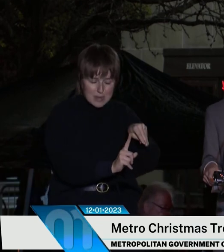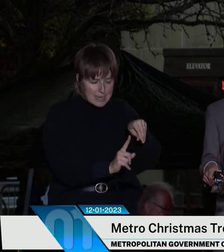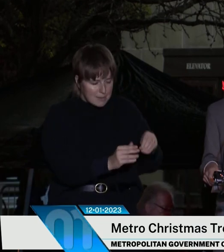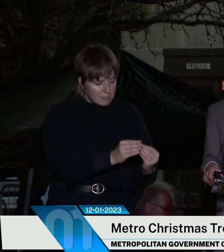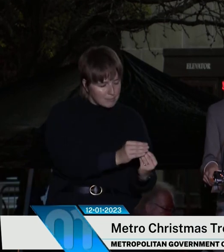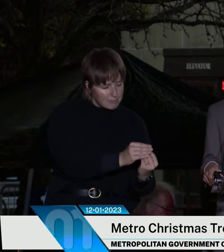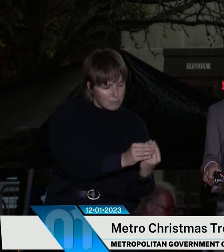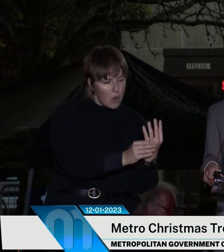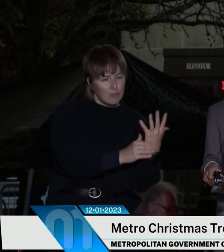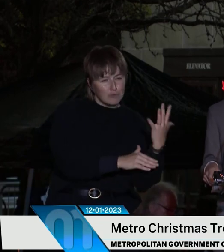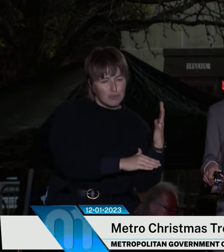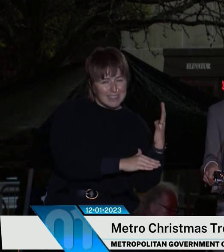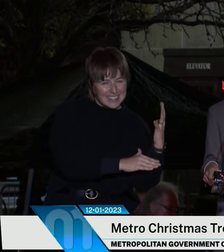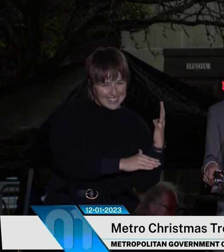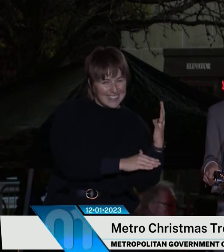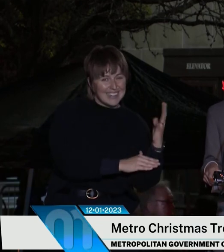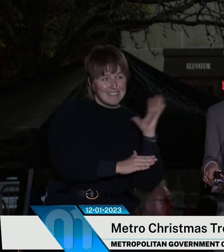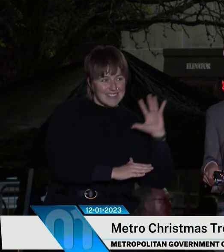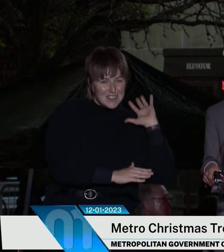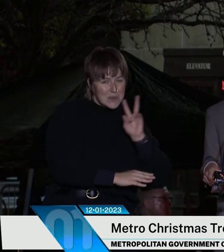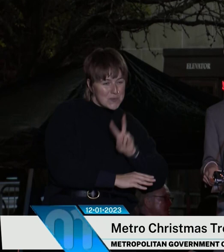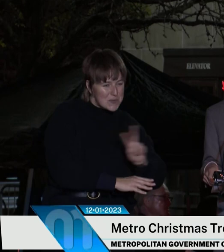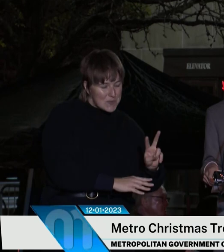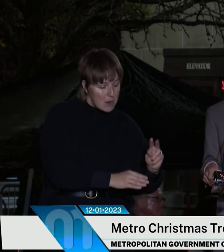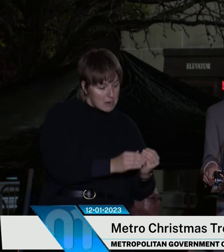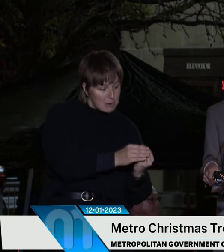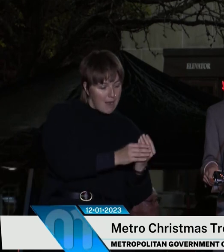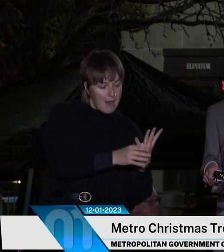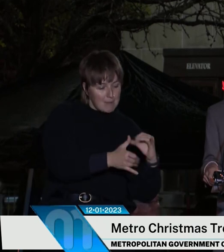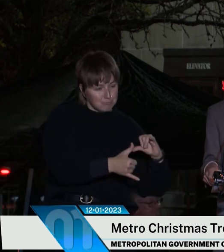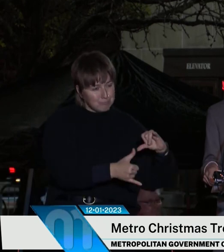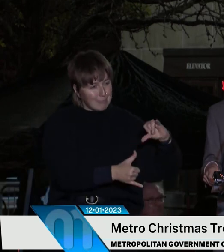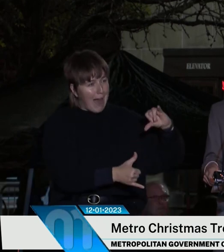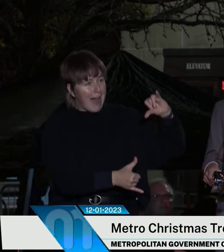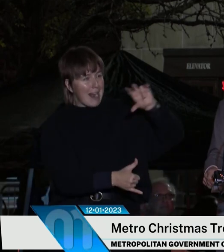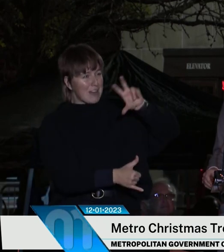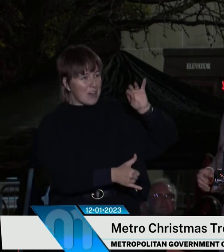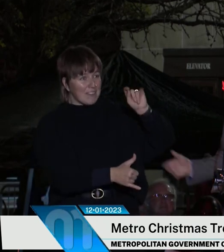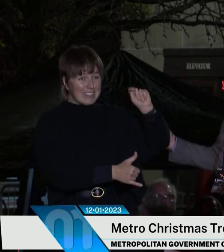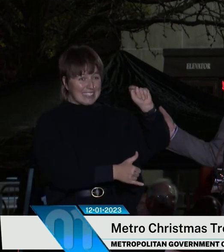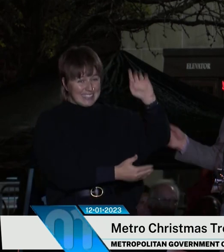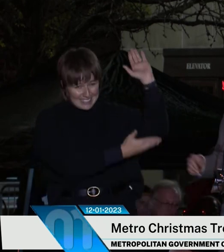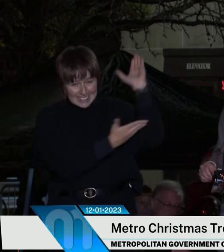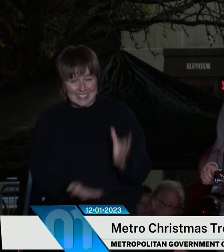PLANT THE TREE IN THEIR YARD WHEN HE WAS TWO YEARS OLD, AND